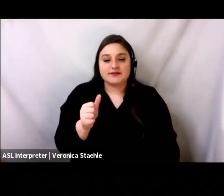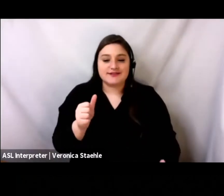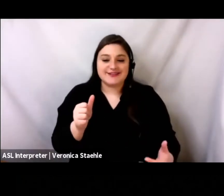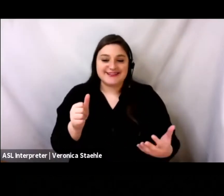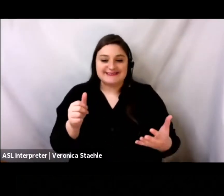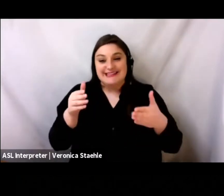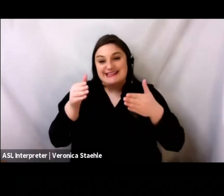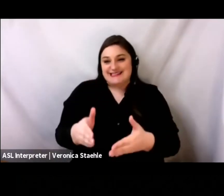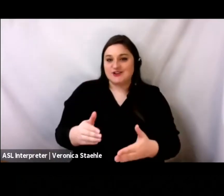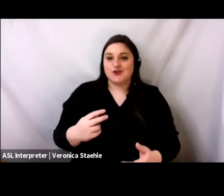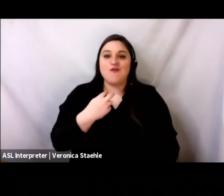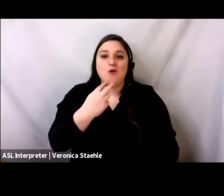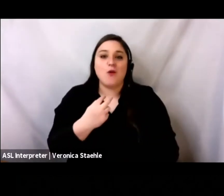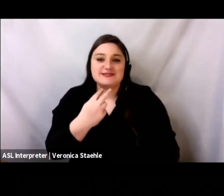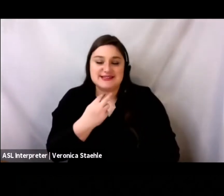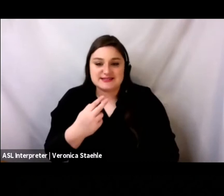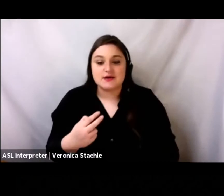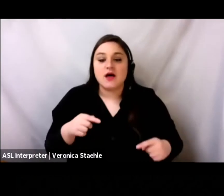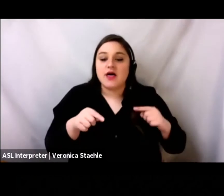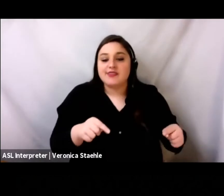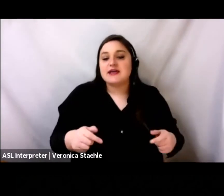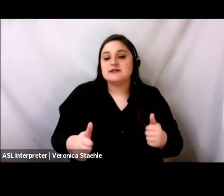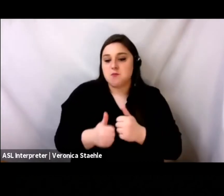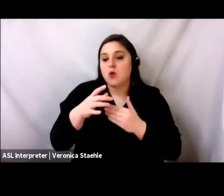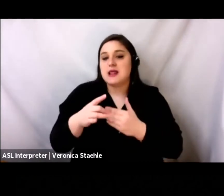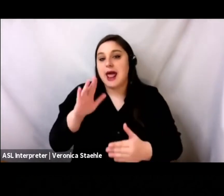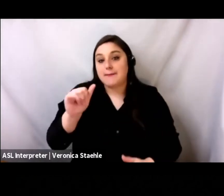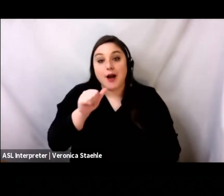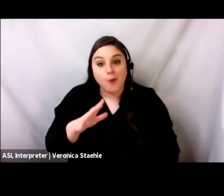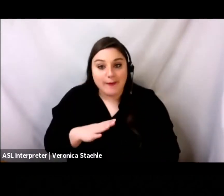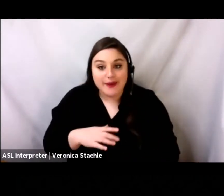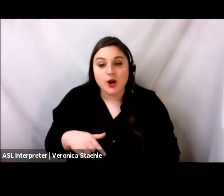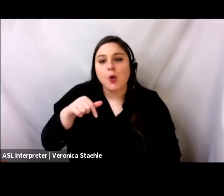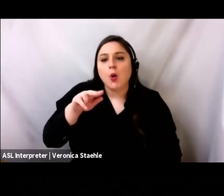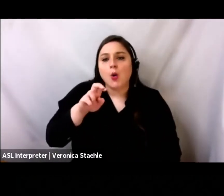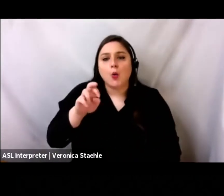were led by women and two out of the three leaders are queer women so that's some progress. But